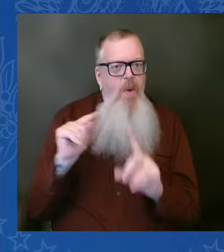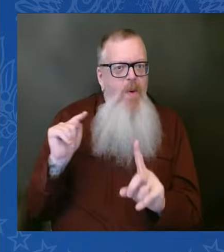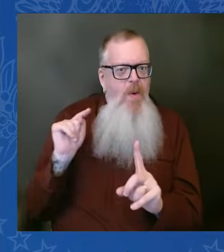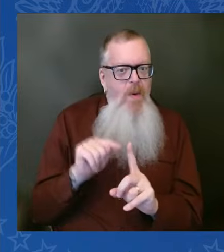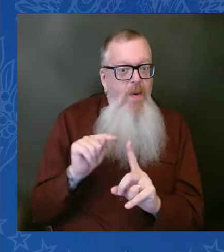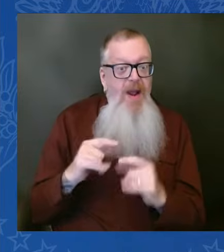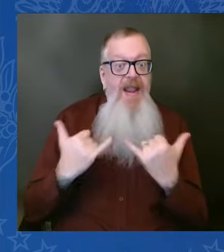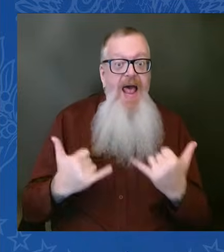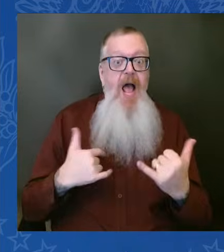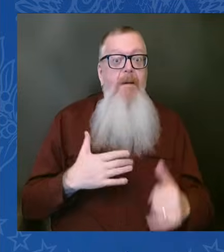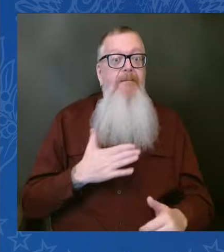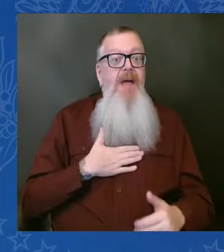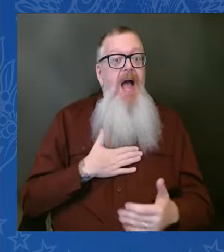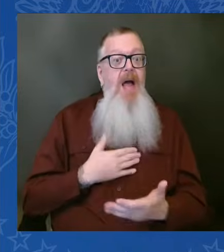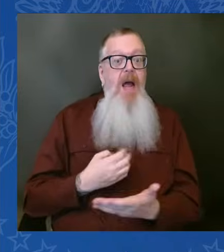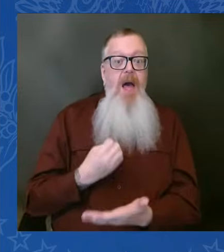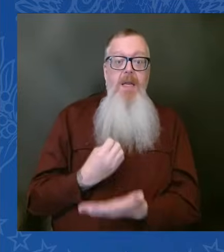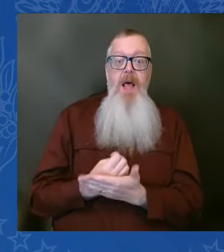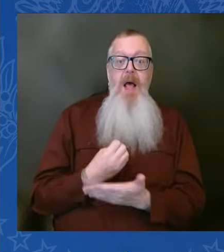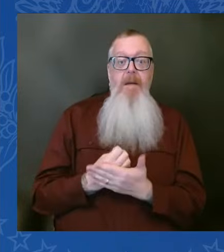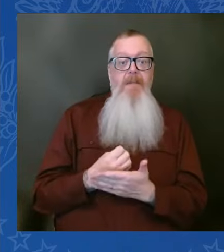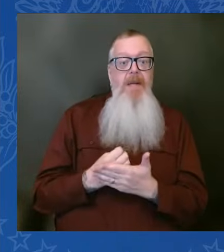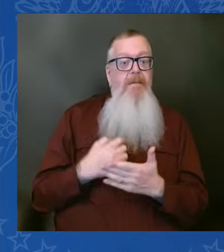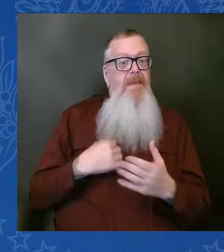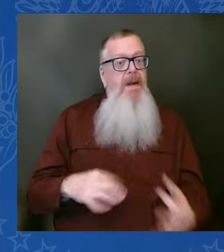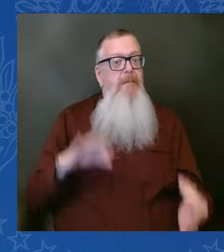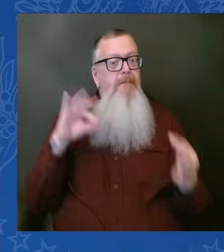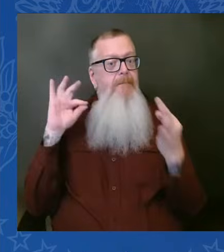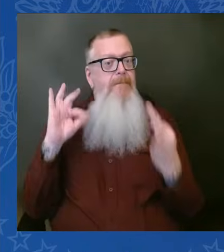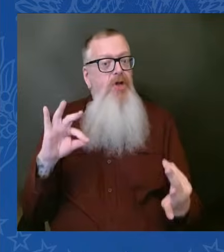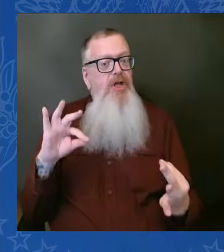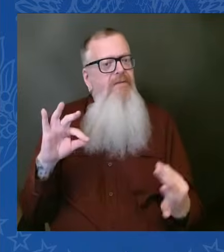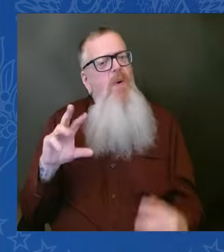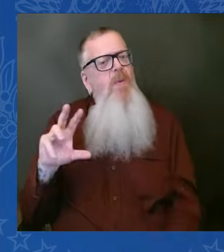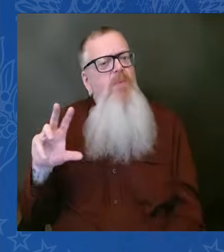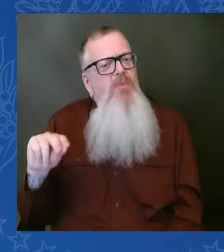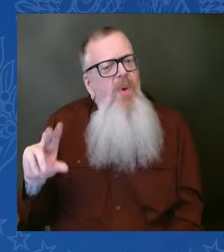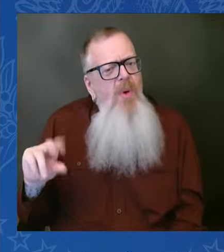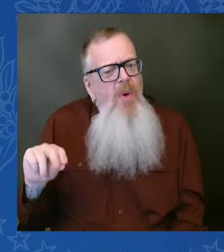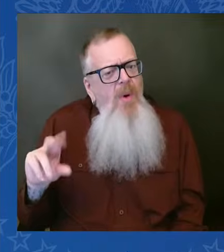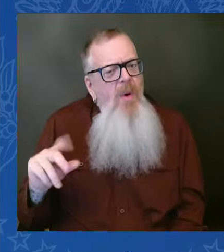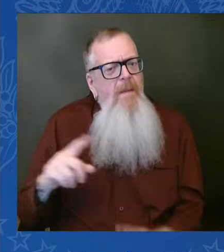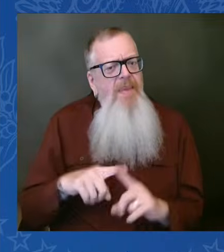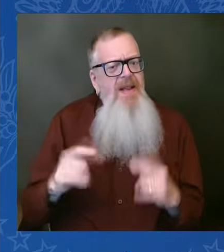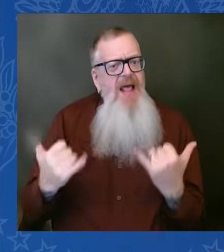I’m not saying I was perfect -- but ends up, at this moment, the best economy, strongest economy in the world